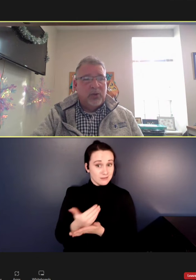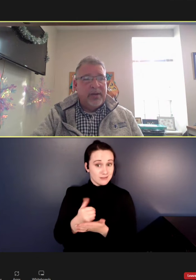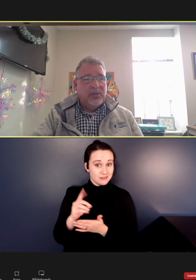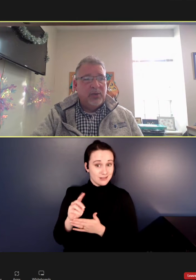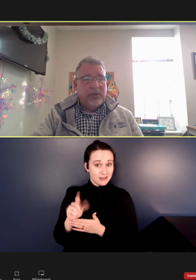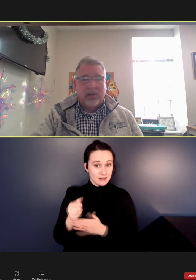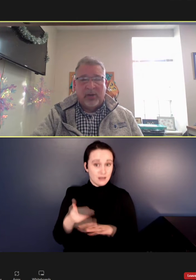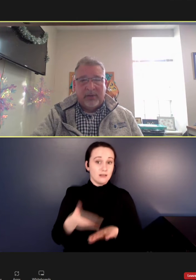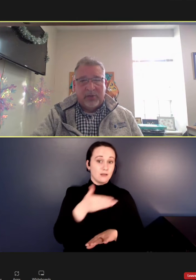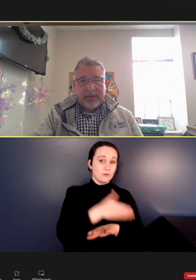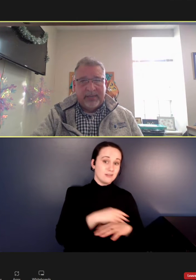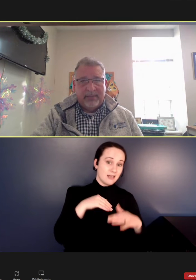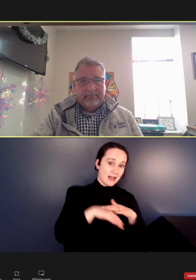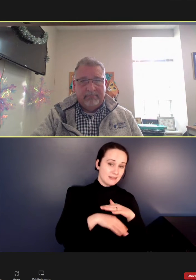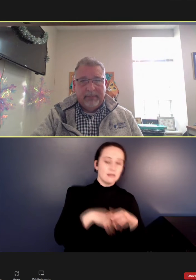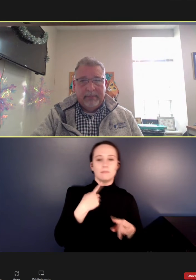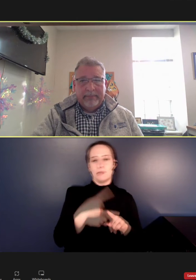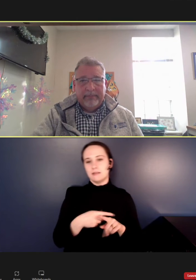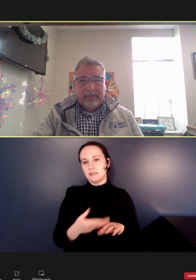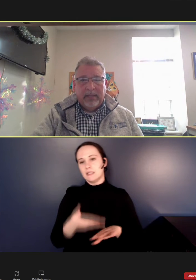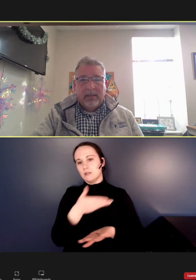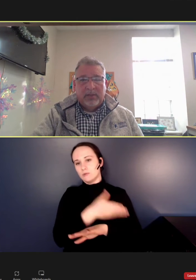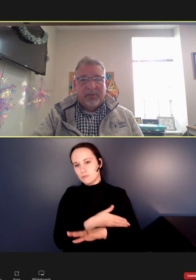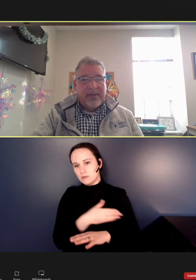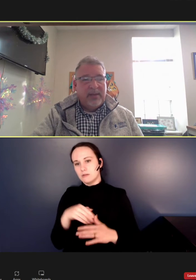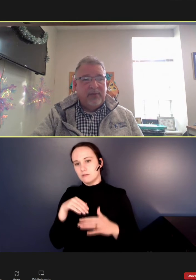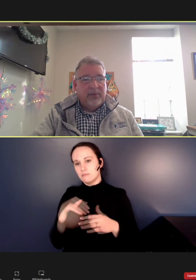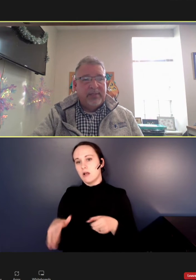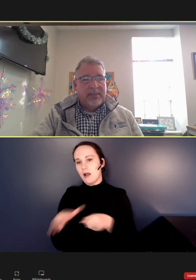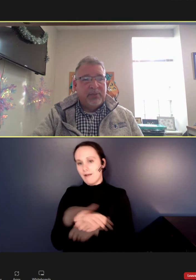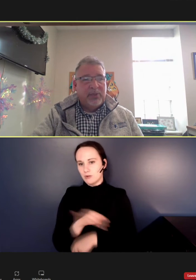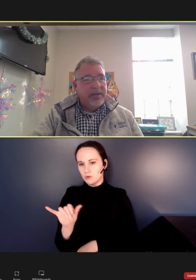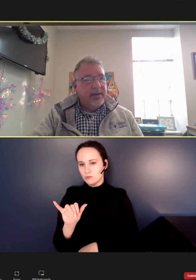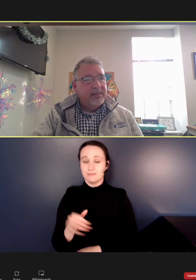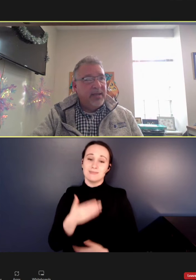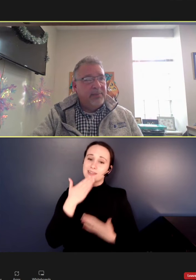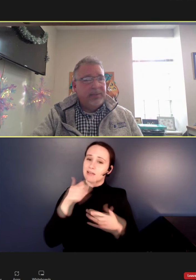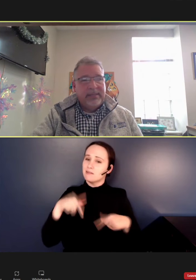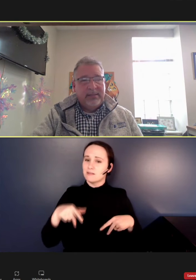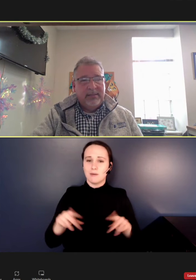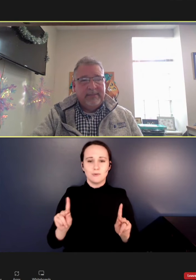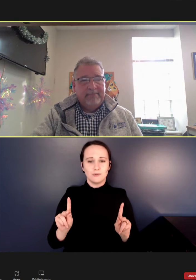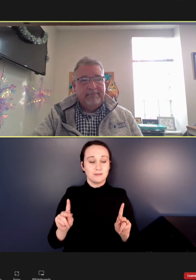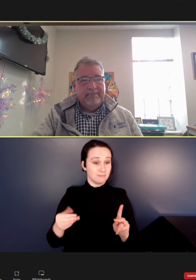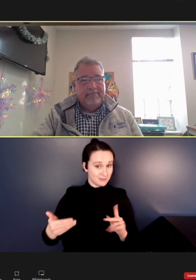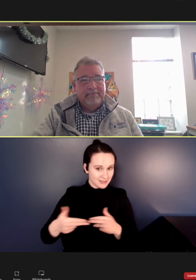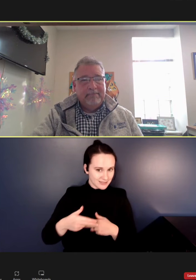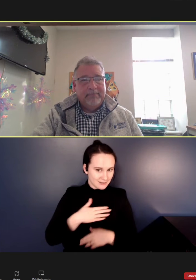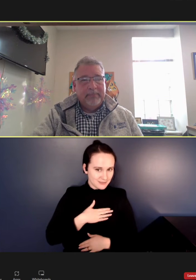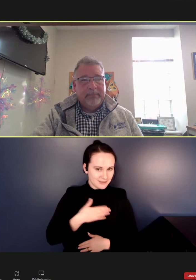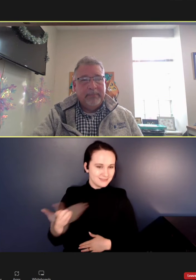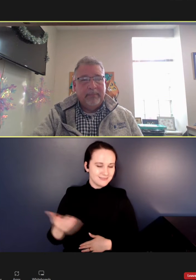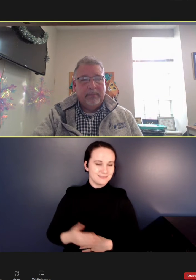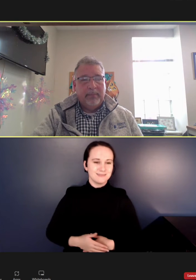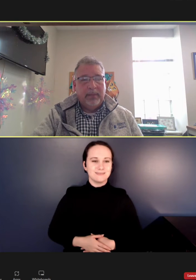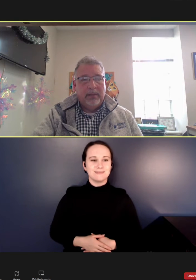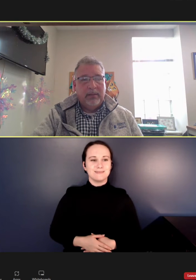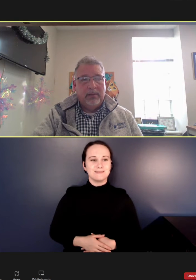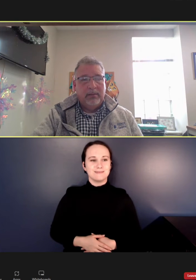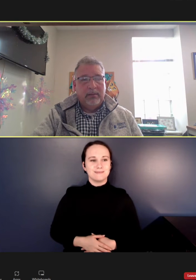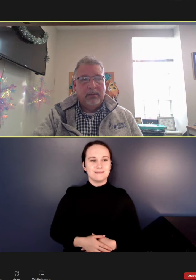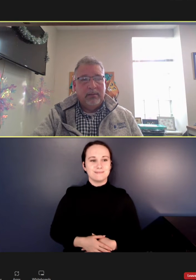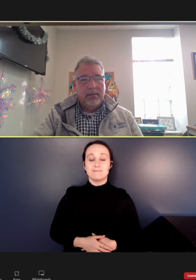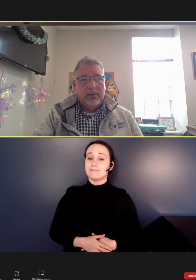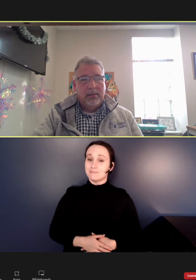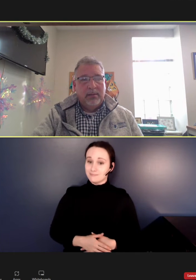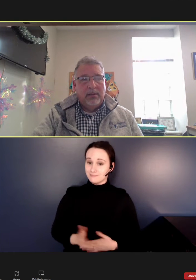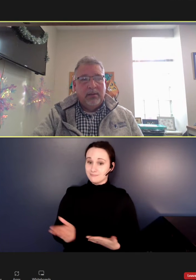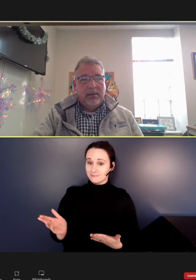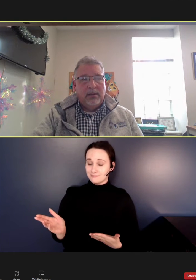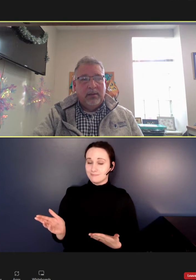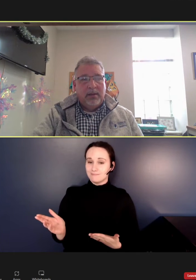trying to increase our coverage rates. So, thank you for this opportunity. Next slide, please.